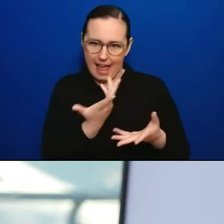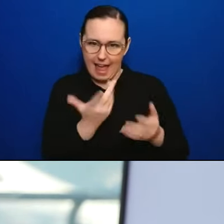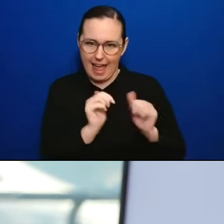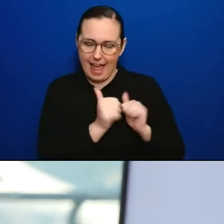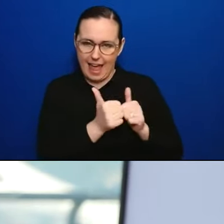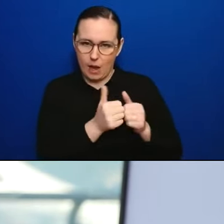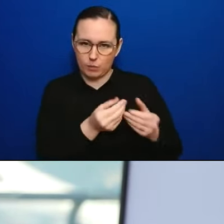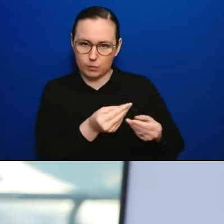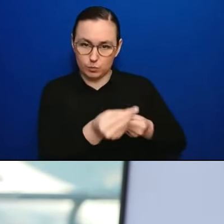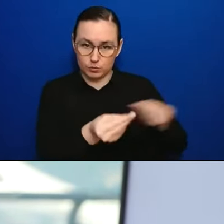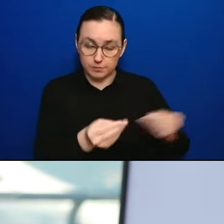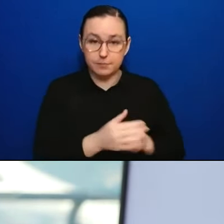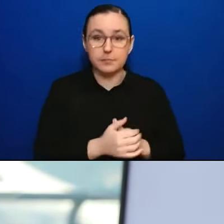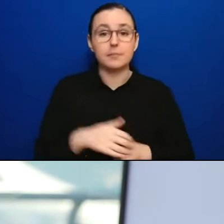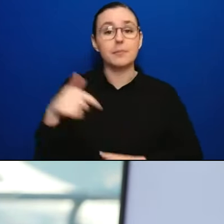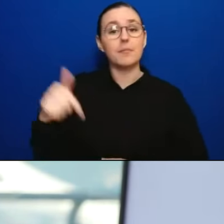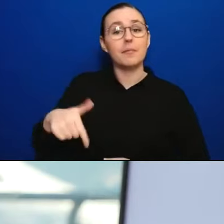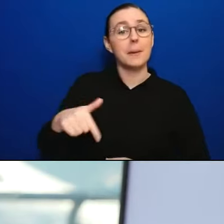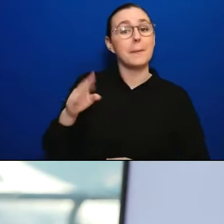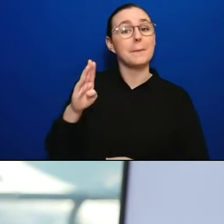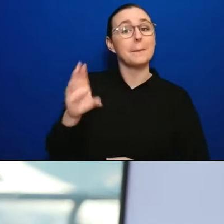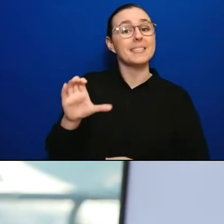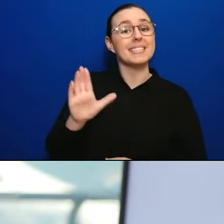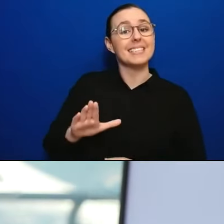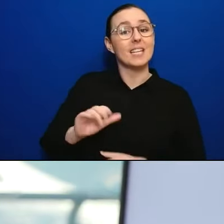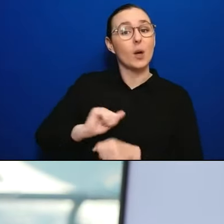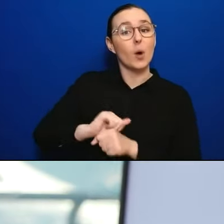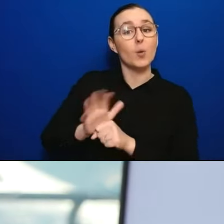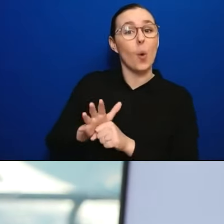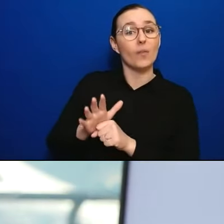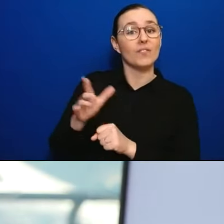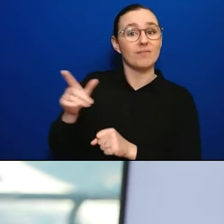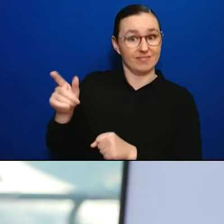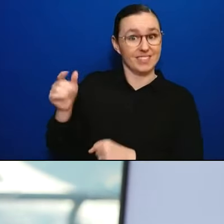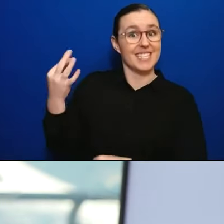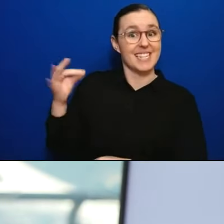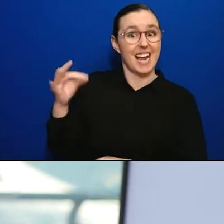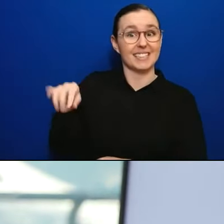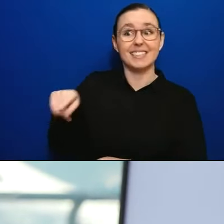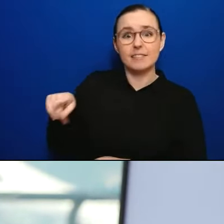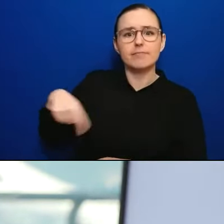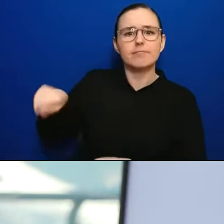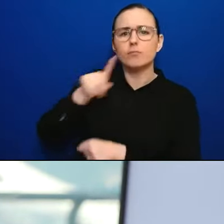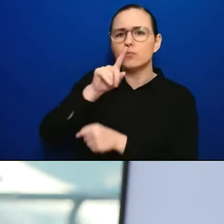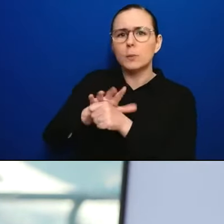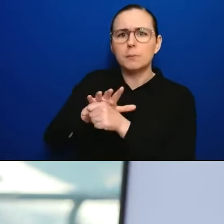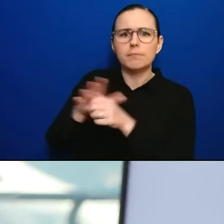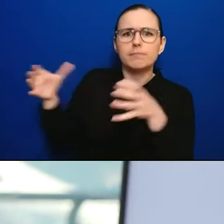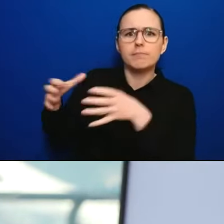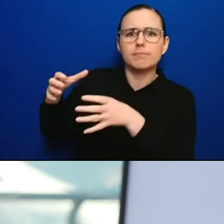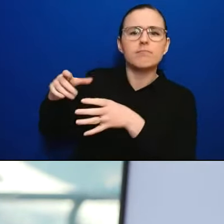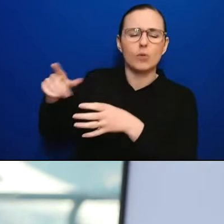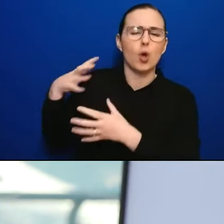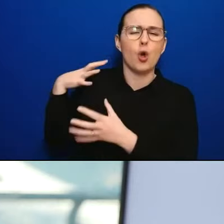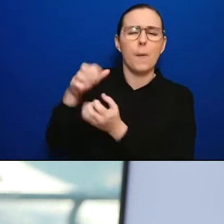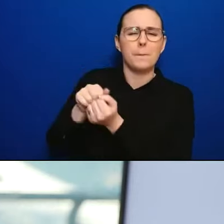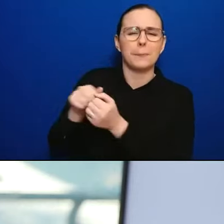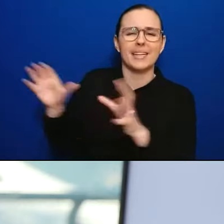the limited amount we received to begin with so our BC COVID-19 therapeutics committee